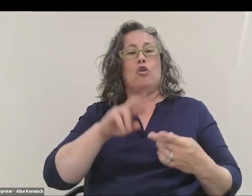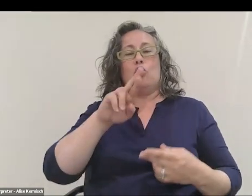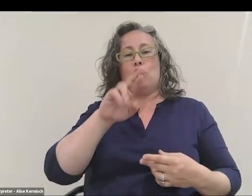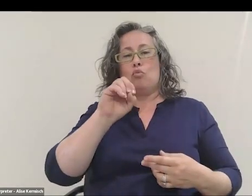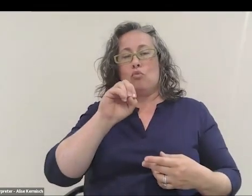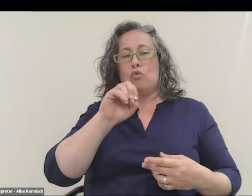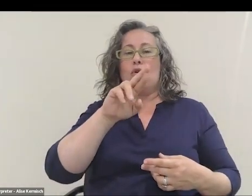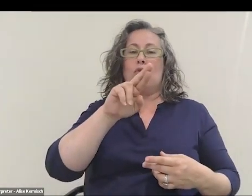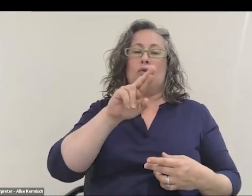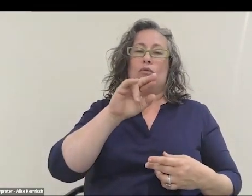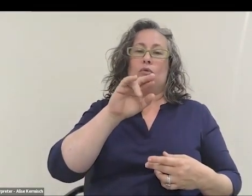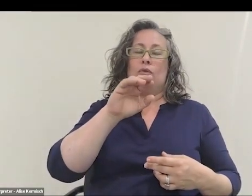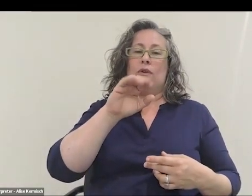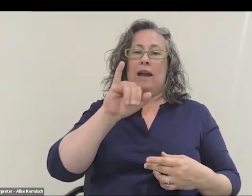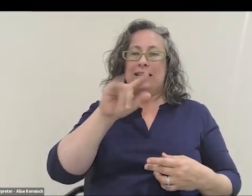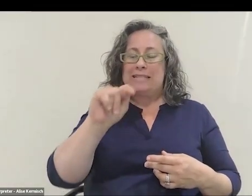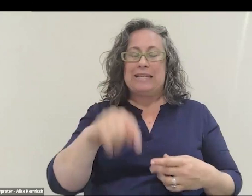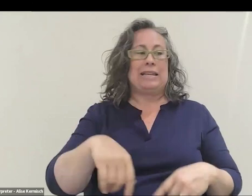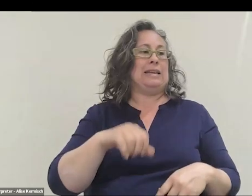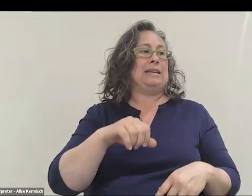We were all over Texas, in San Antonio, Austin.